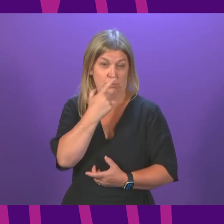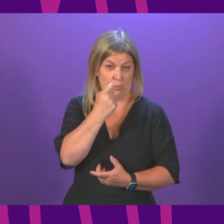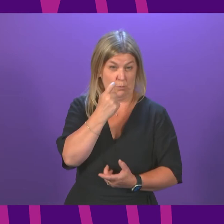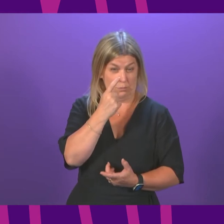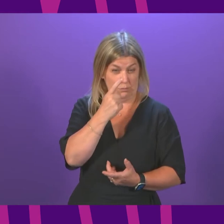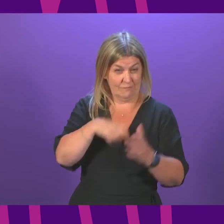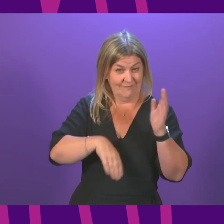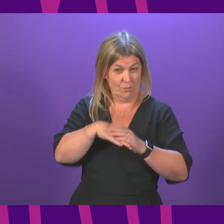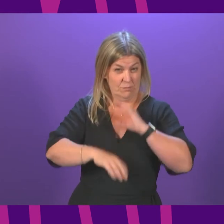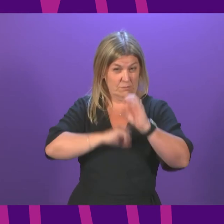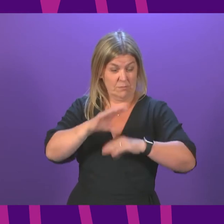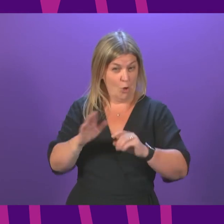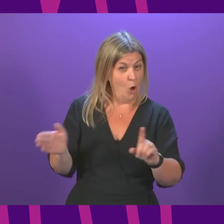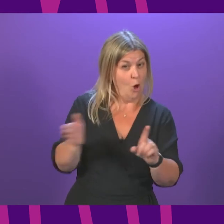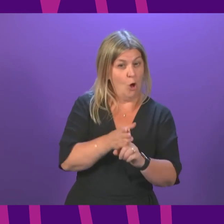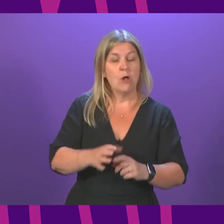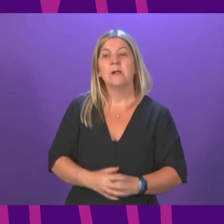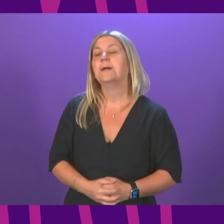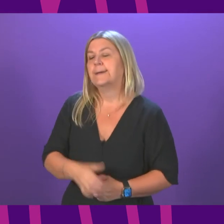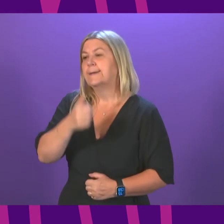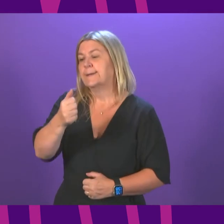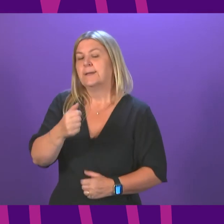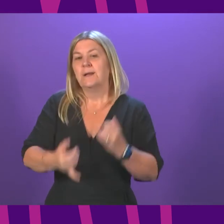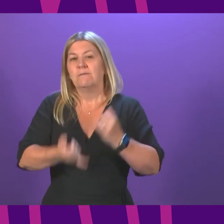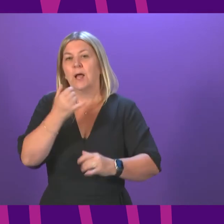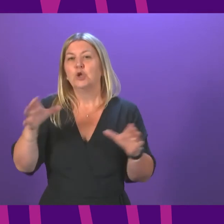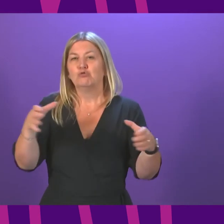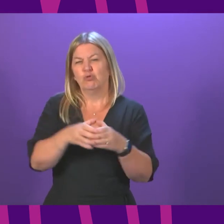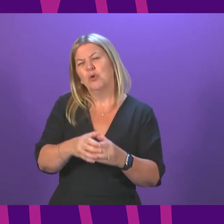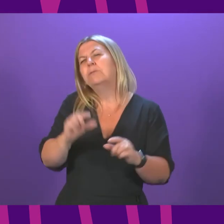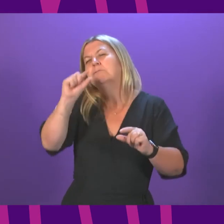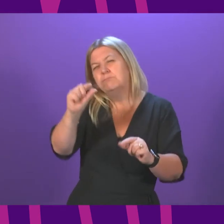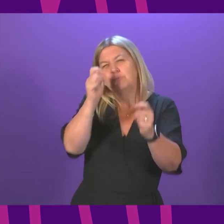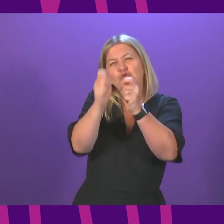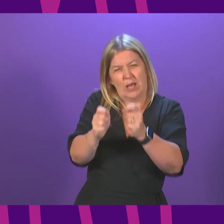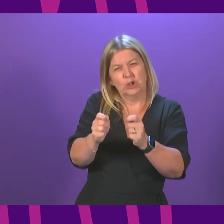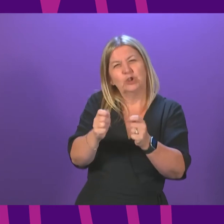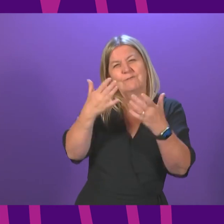The final group relates to minor and consequential amendments resulting from yesterday’s stage